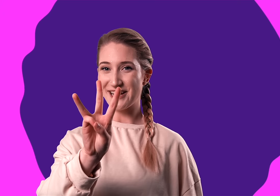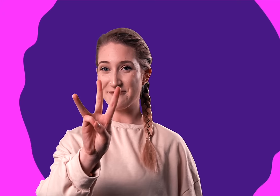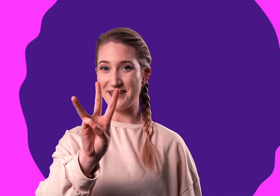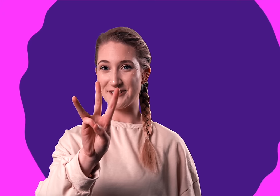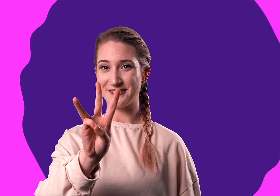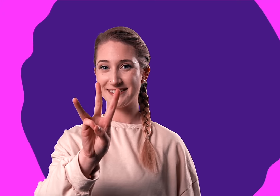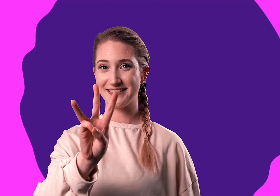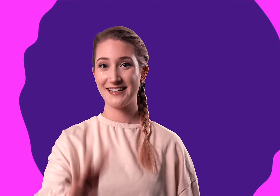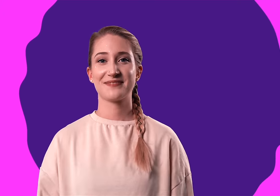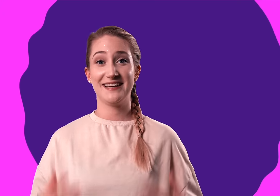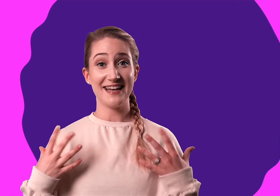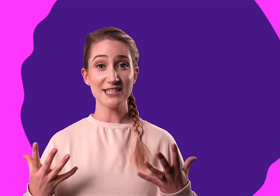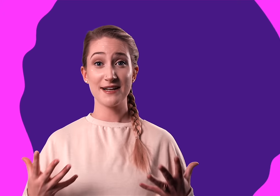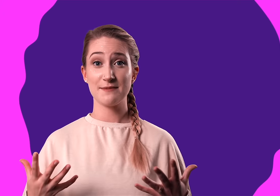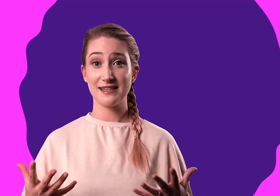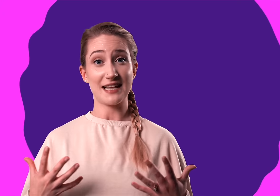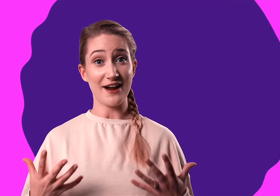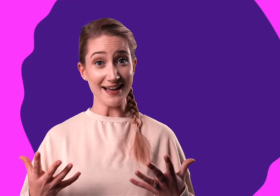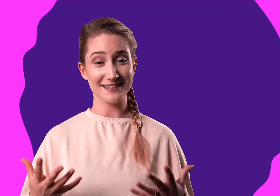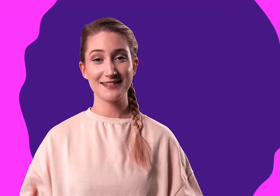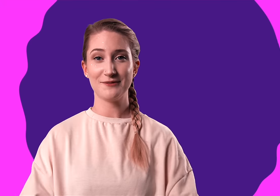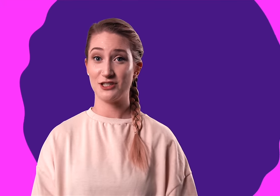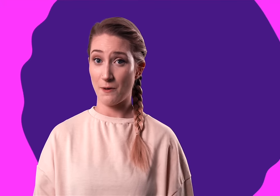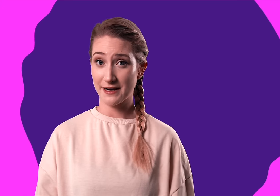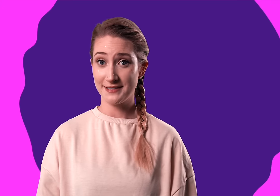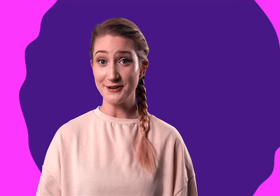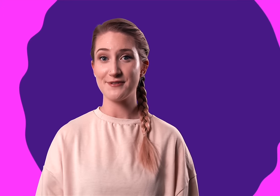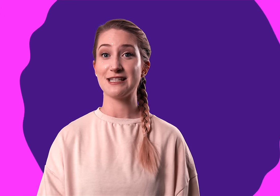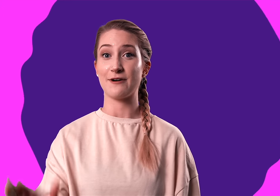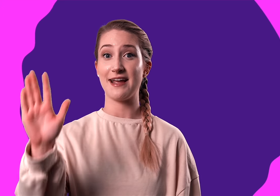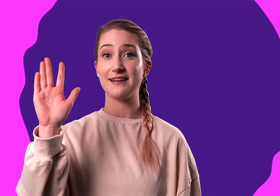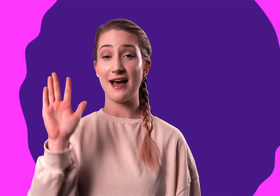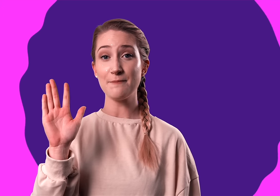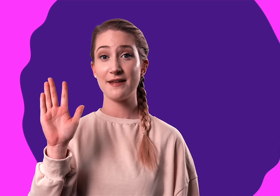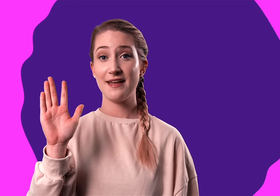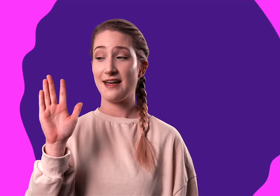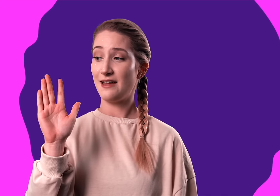W. Next we get to make the letter X. So what we're going to do is put our hand up, and